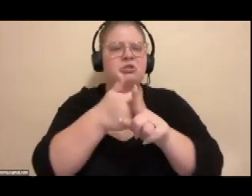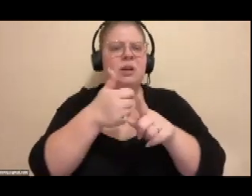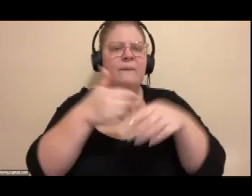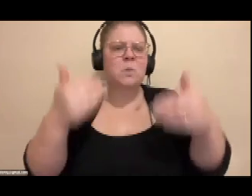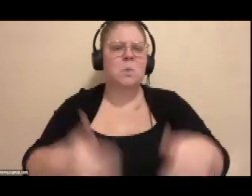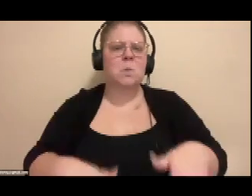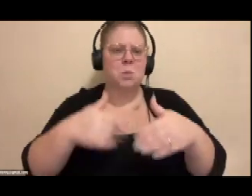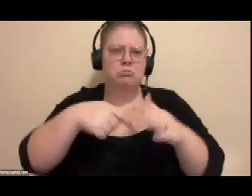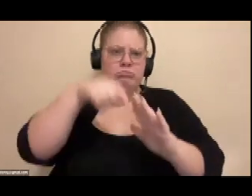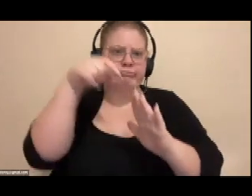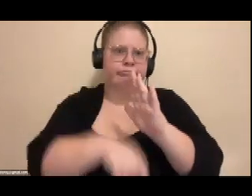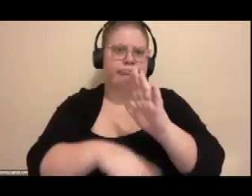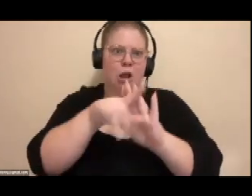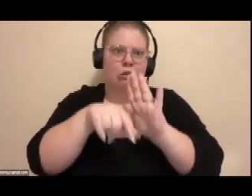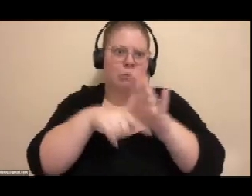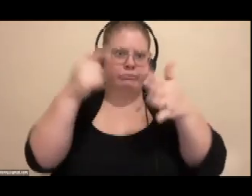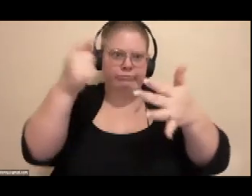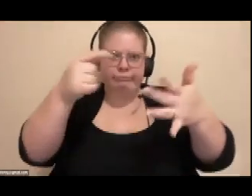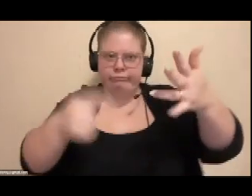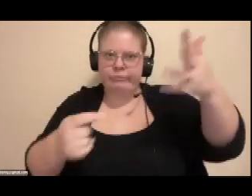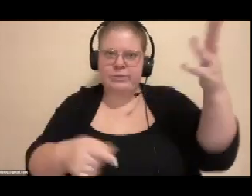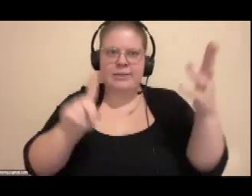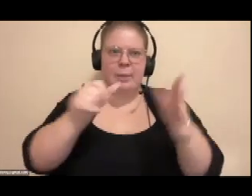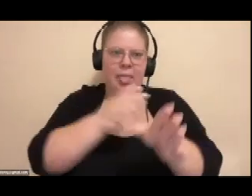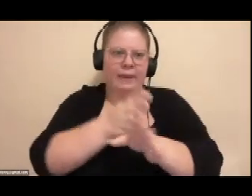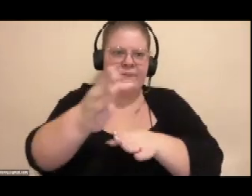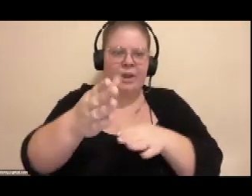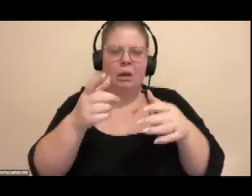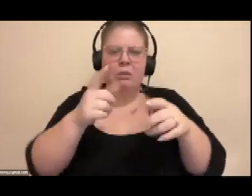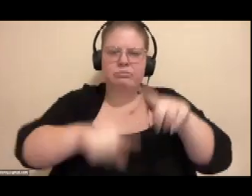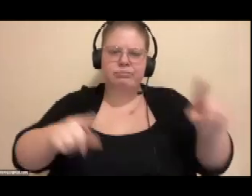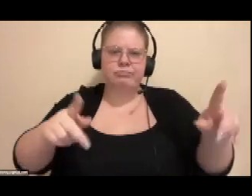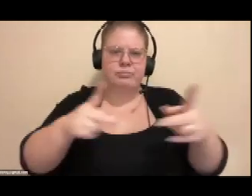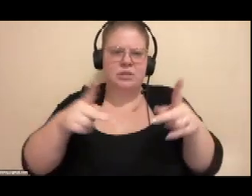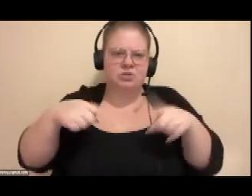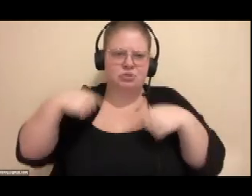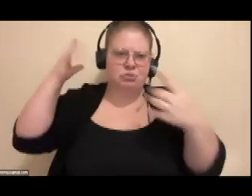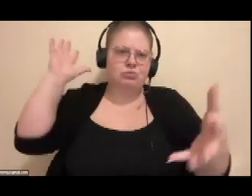She has worked in various positions over the past 39 years to improve